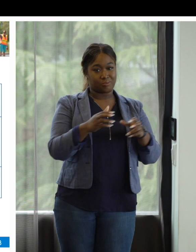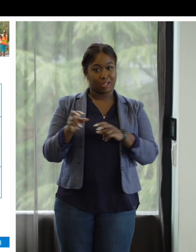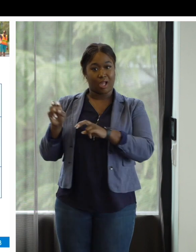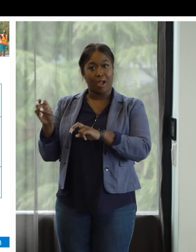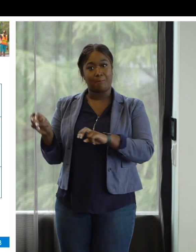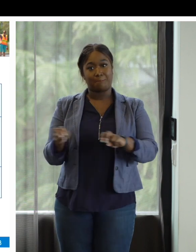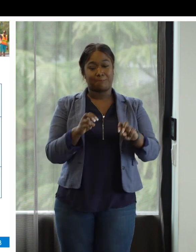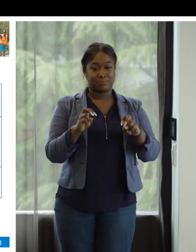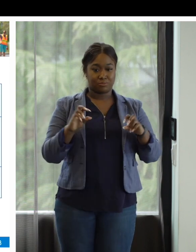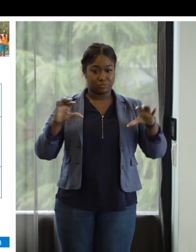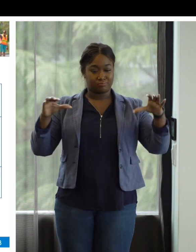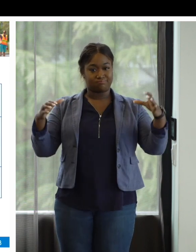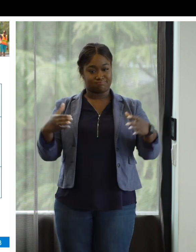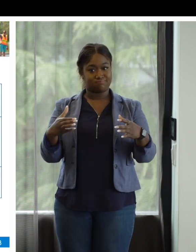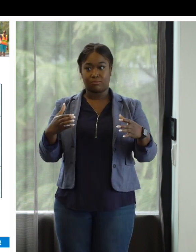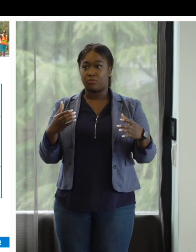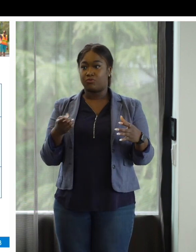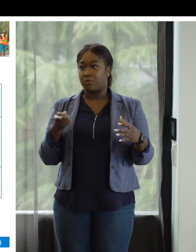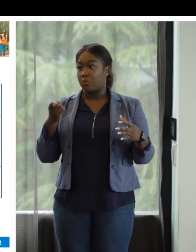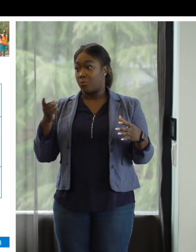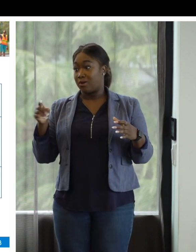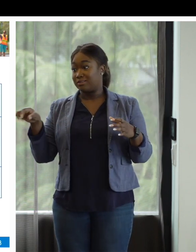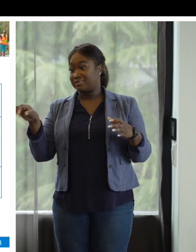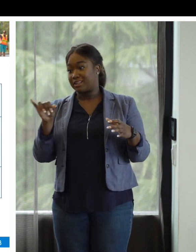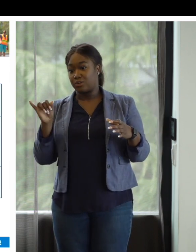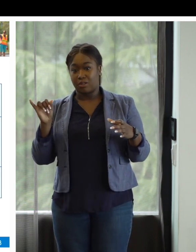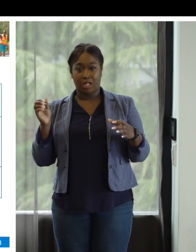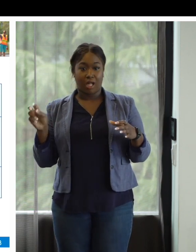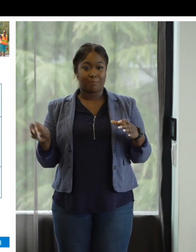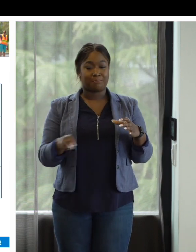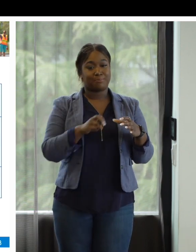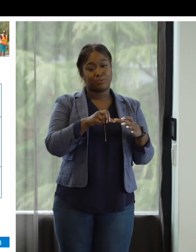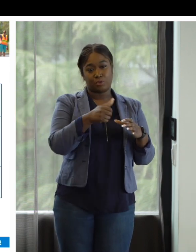from the one standard to another of a good example of